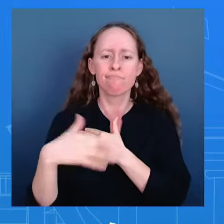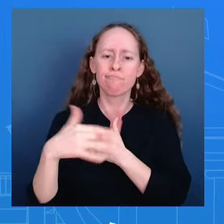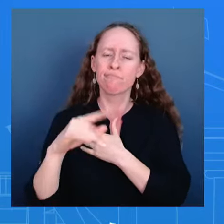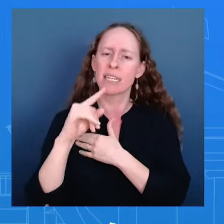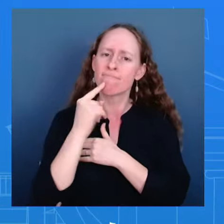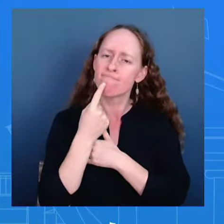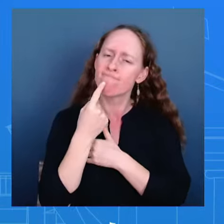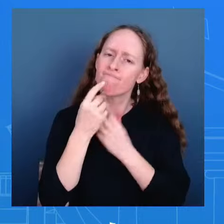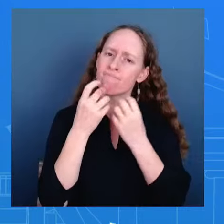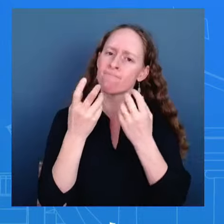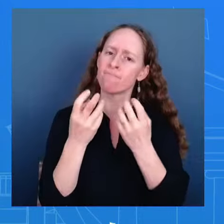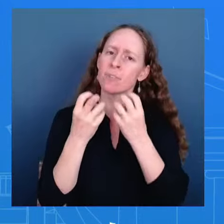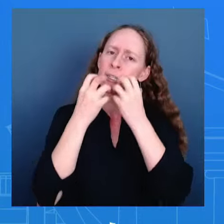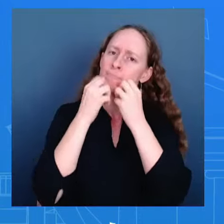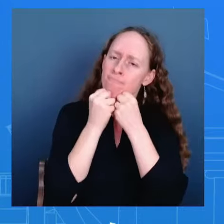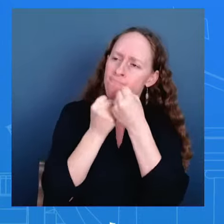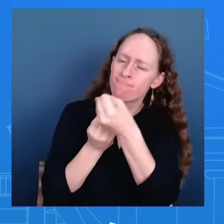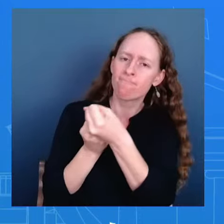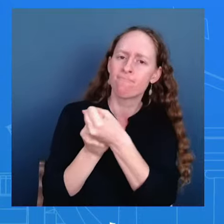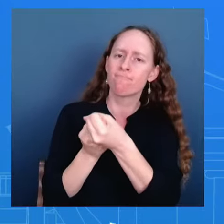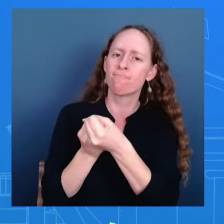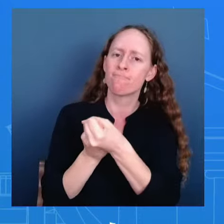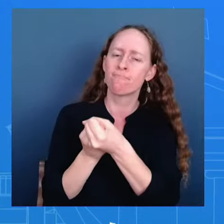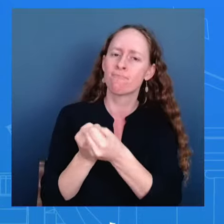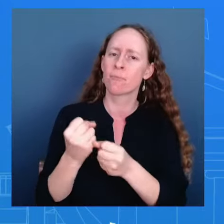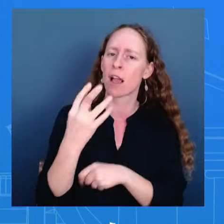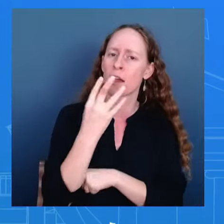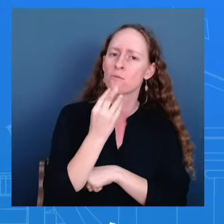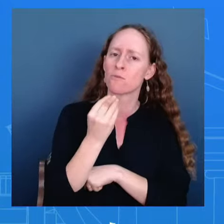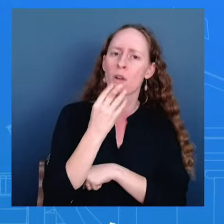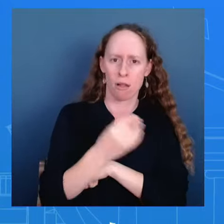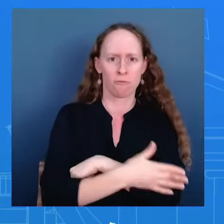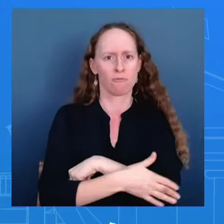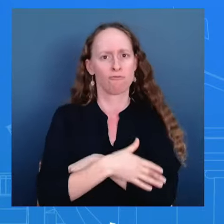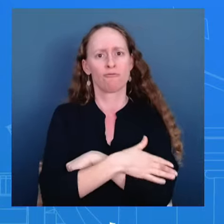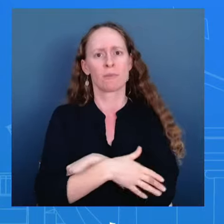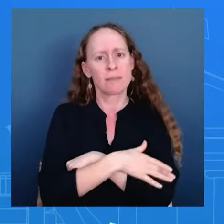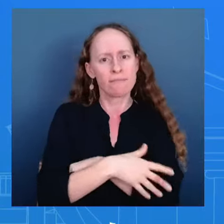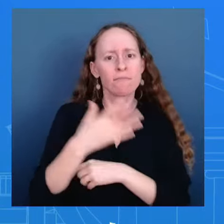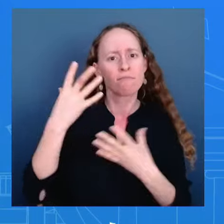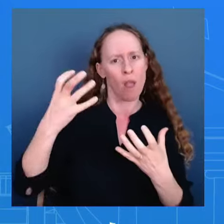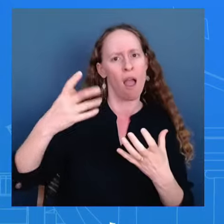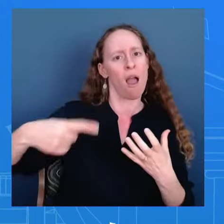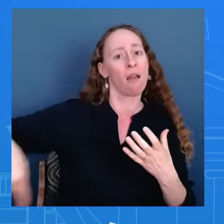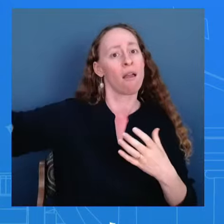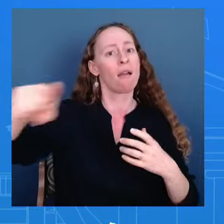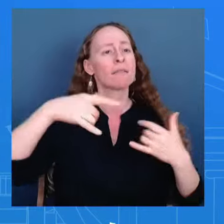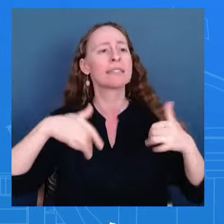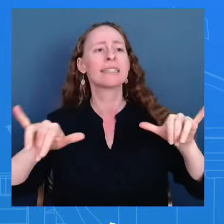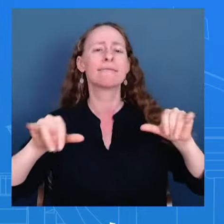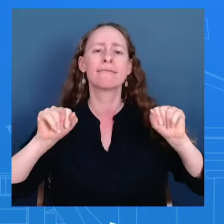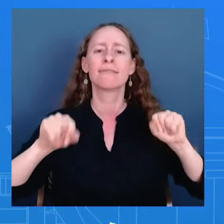has to help Israel defend itself against a truly genocidal threat. You want to talk about him going to throw that word genocide around,